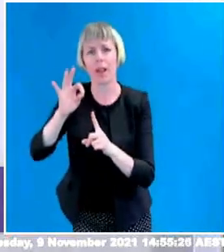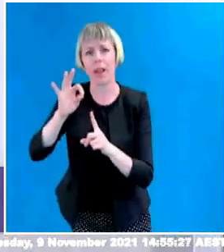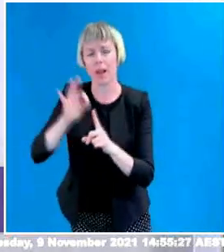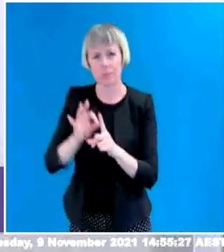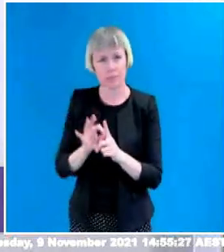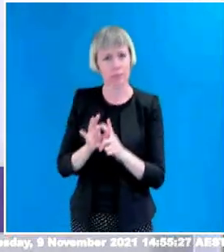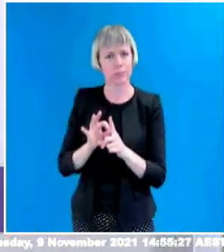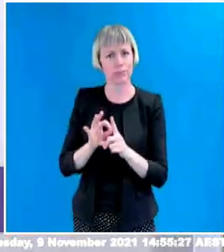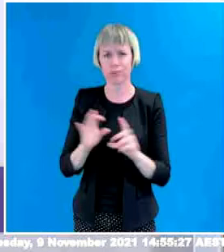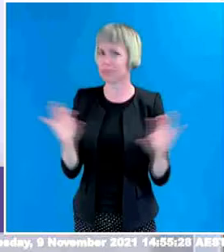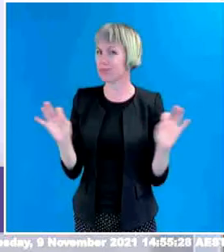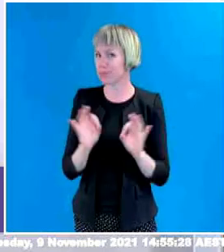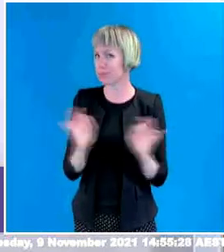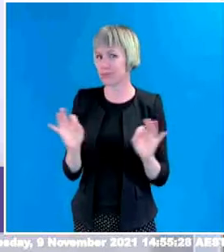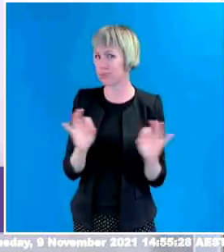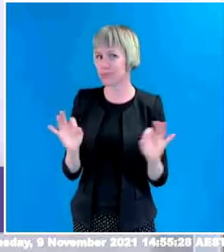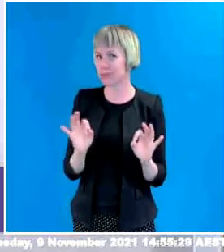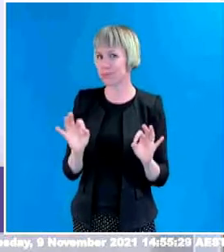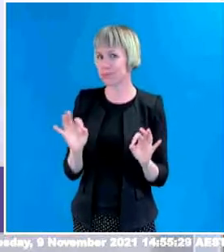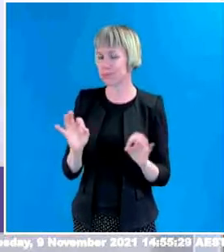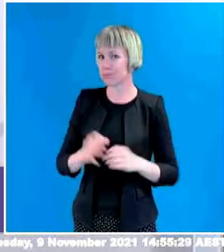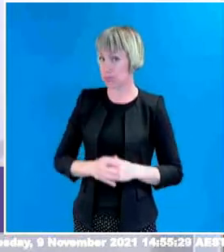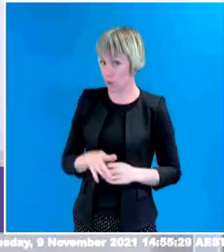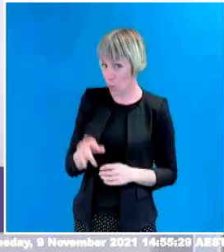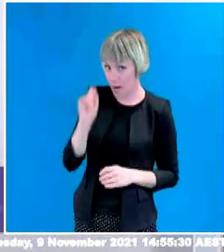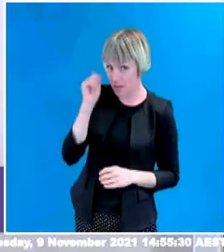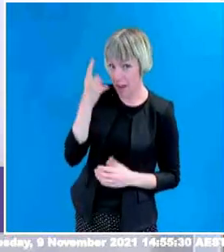economic, social and cultural rights obligations?